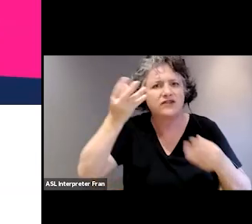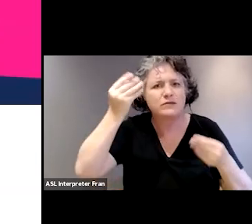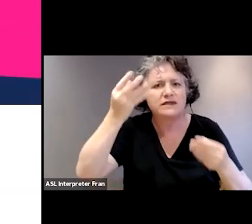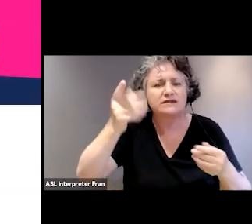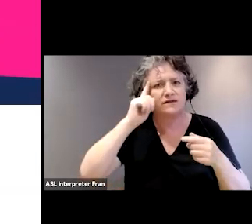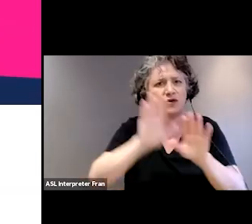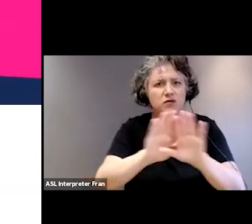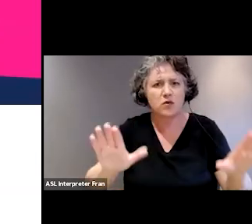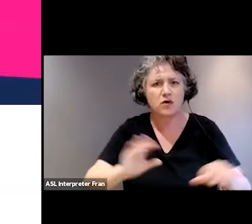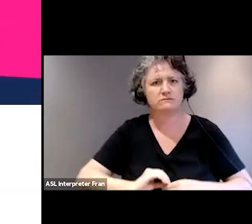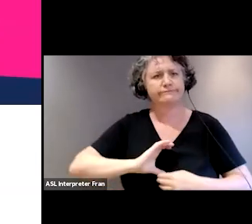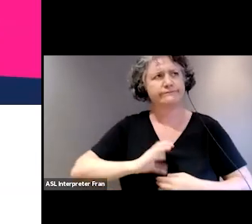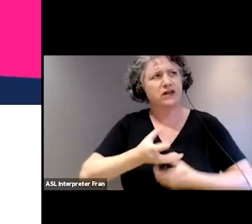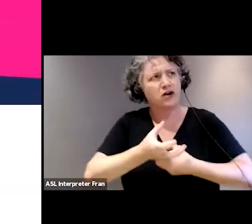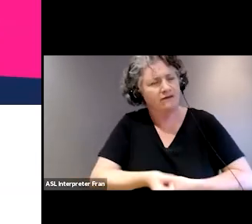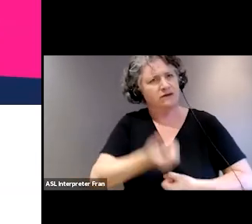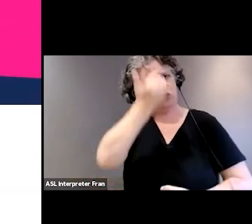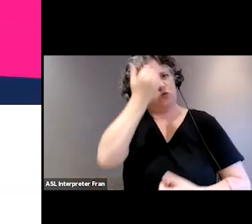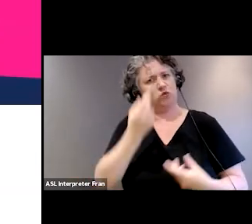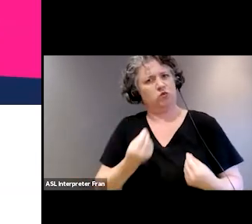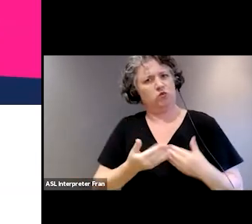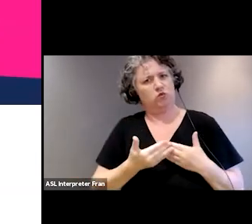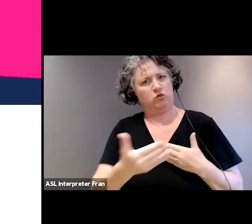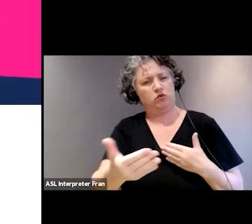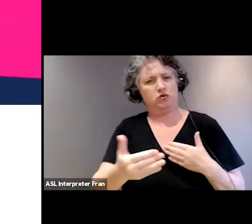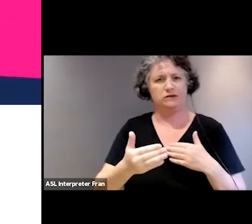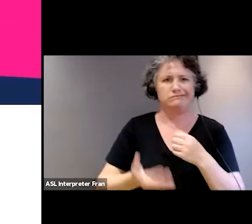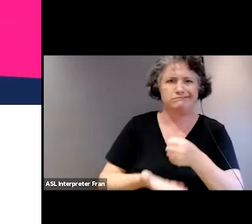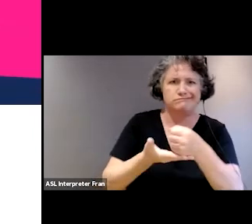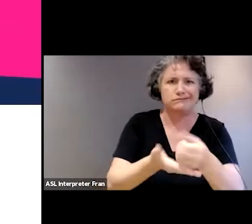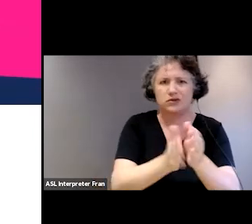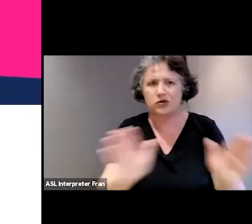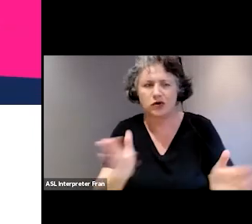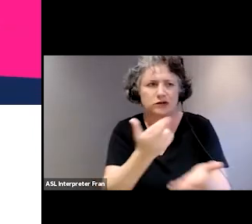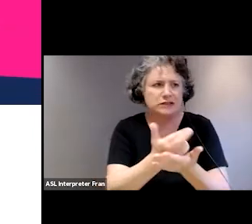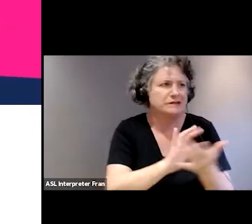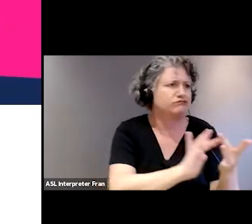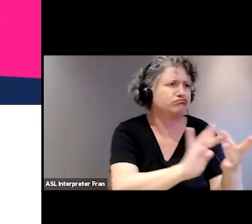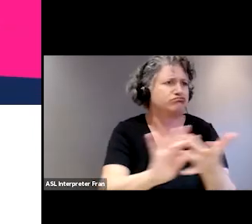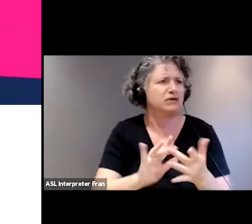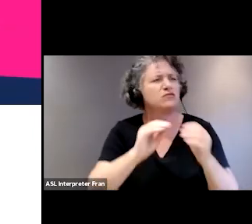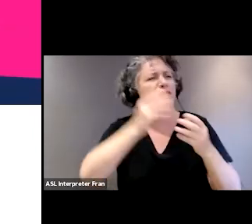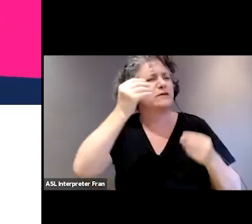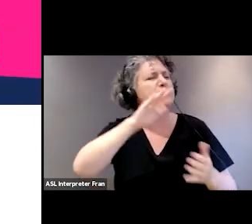the COVID 19 vaccine. We understand that the choice to get the vaccine can be very complex one in a very personal one. Our role today is to share the best available